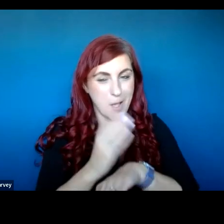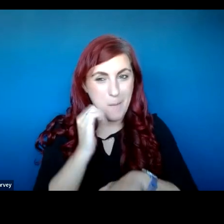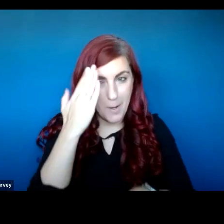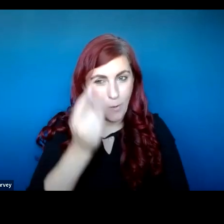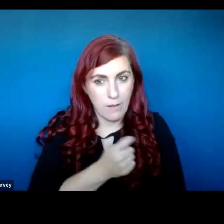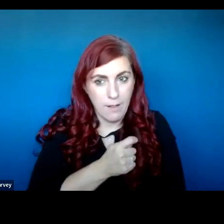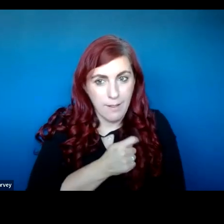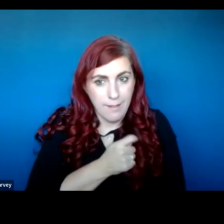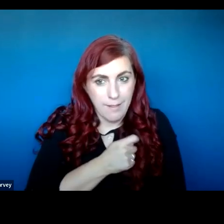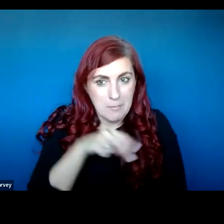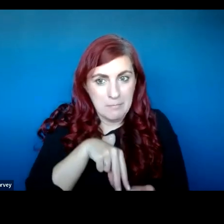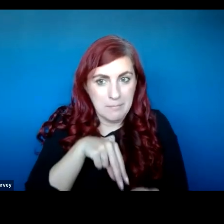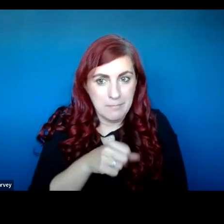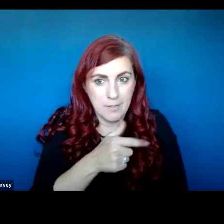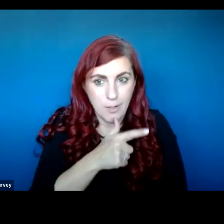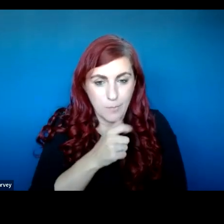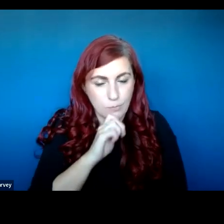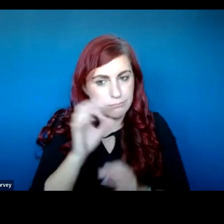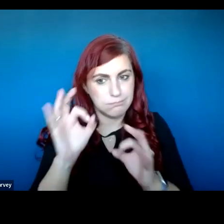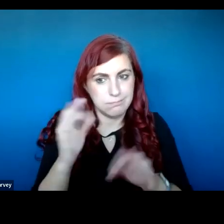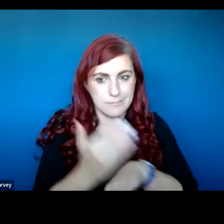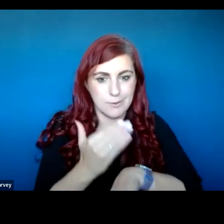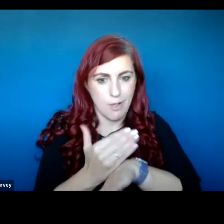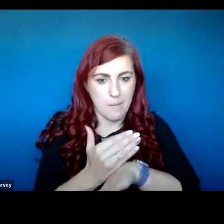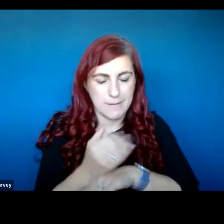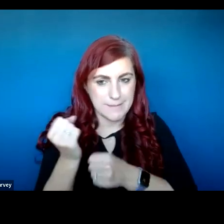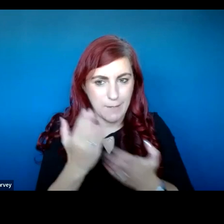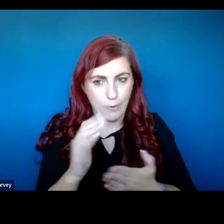before this, but you did a fabulous job in delivering that speech.